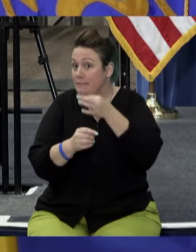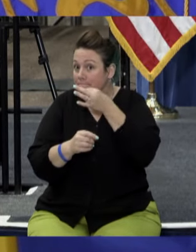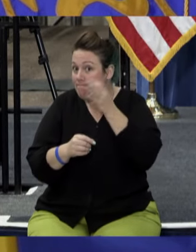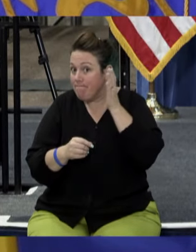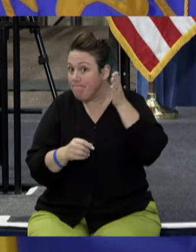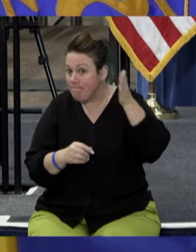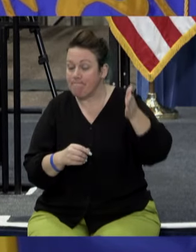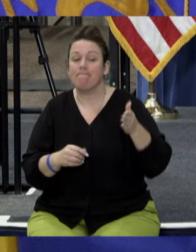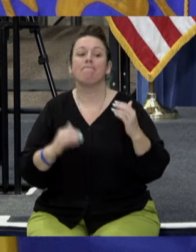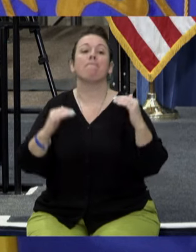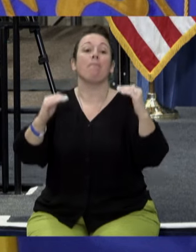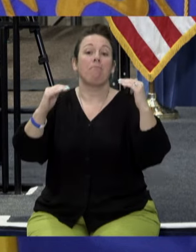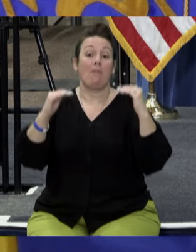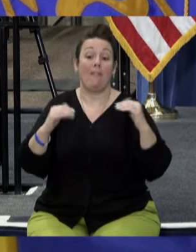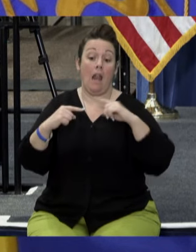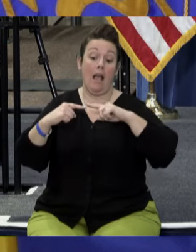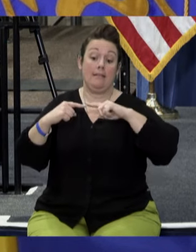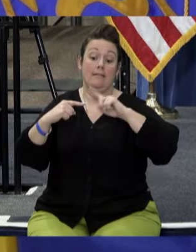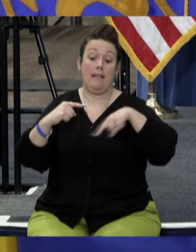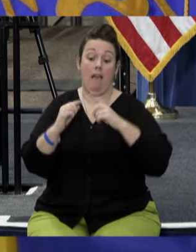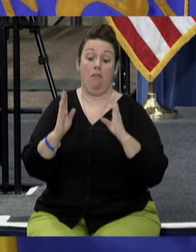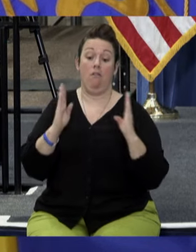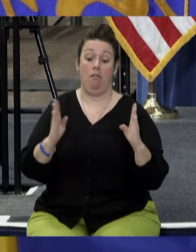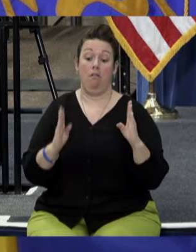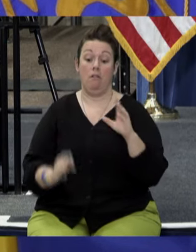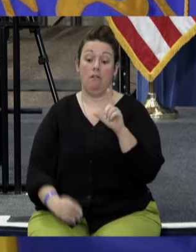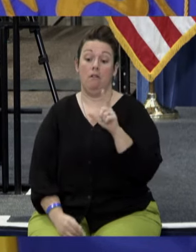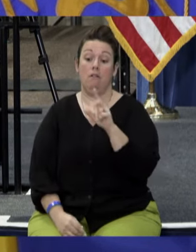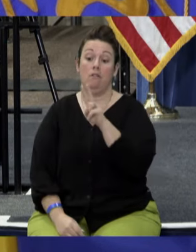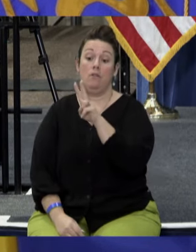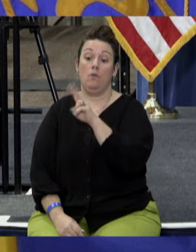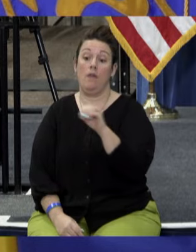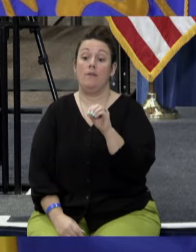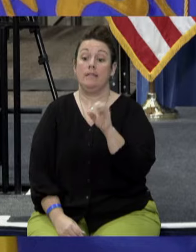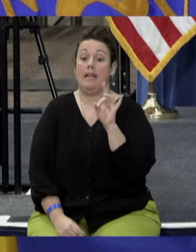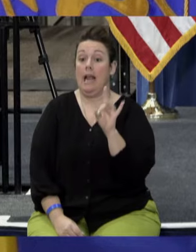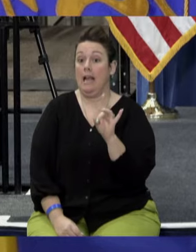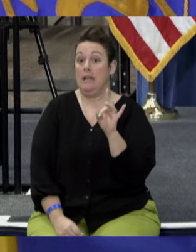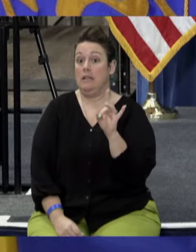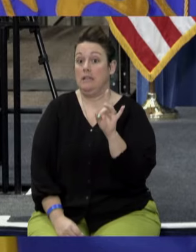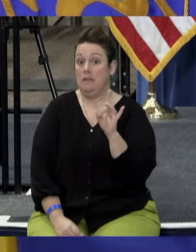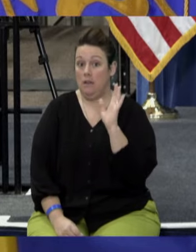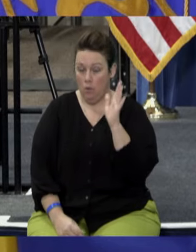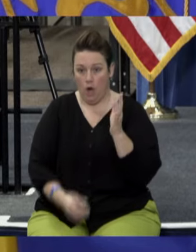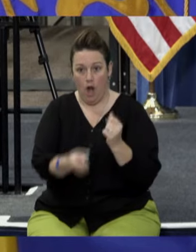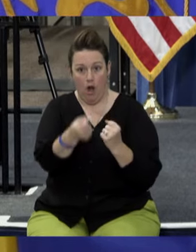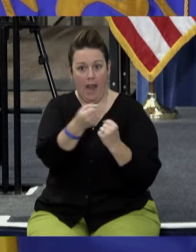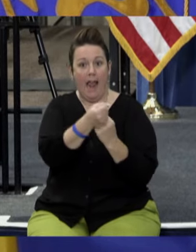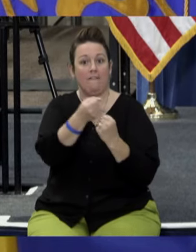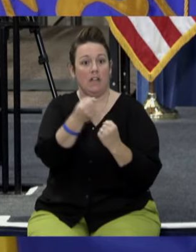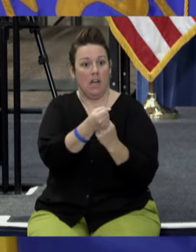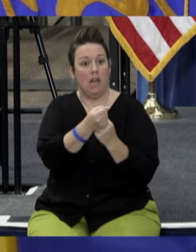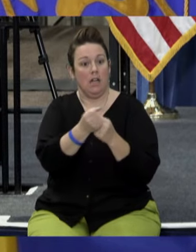The next cycle is in 2008 [sic], and we are advocating strenuously and we invite you all